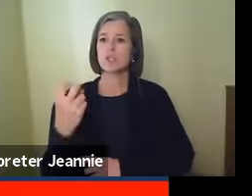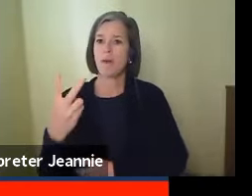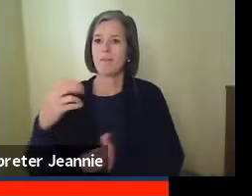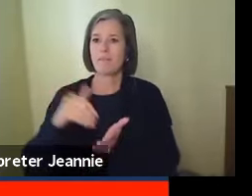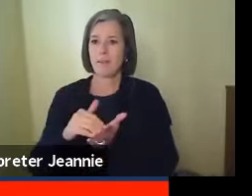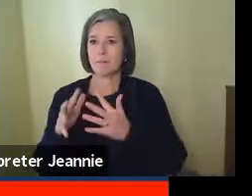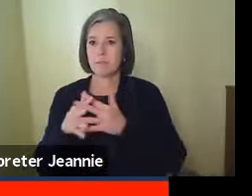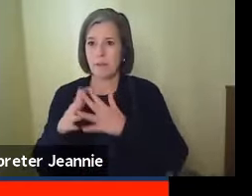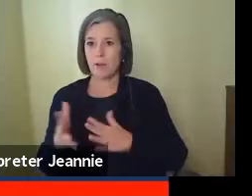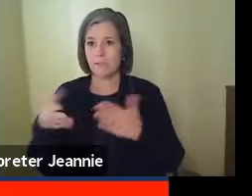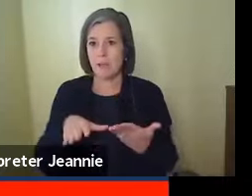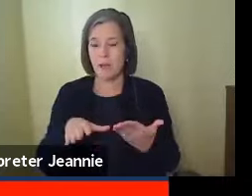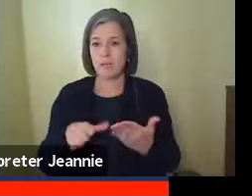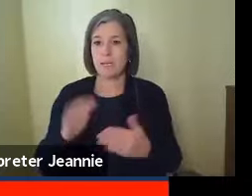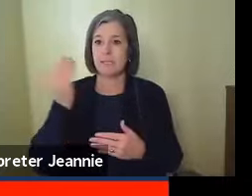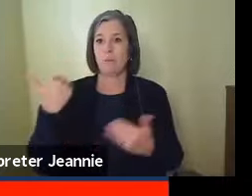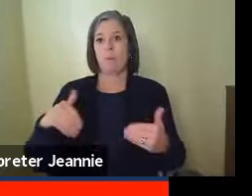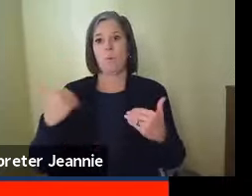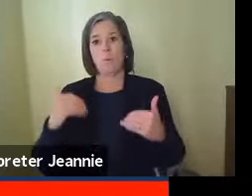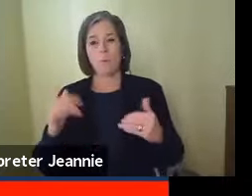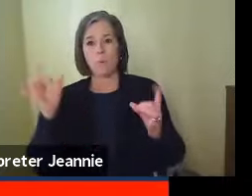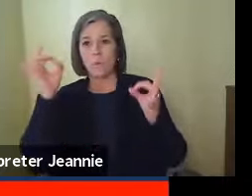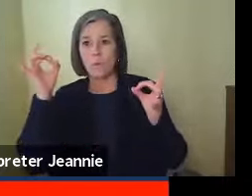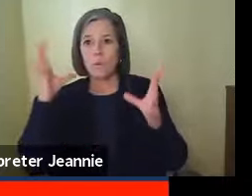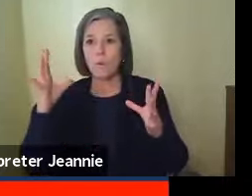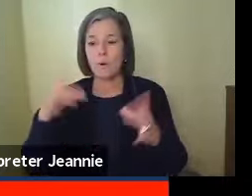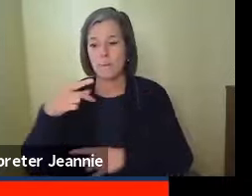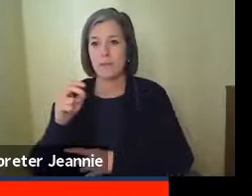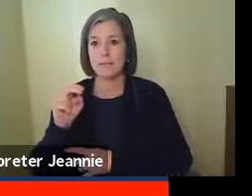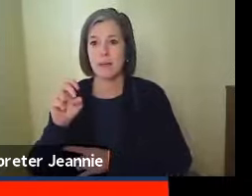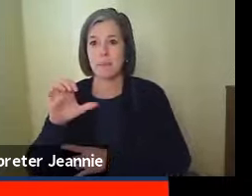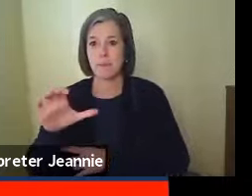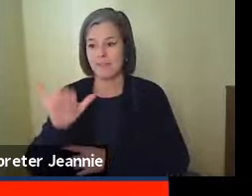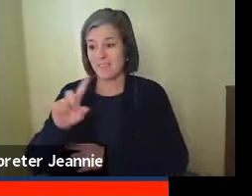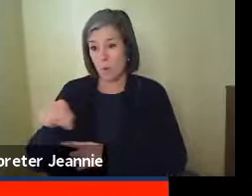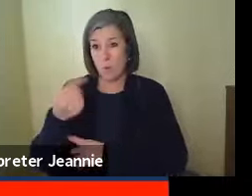That seemed like a huge pandemic that is the only one that I was aware of as an adult.